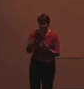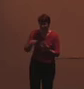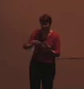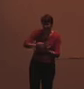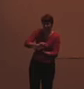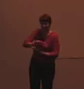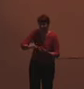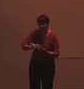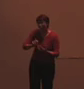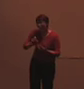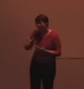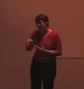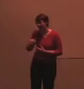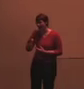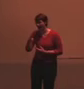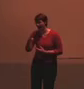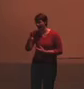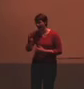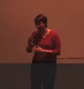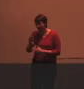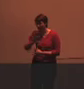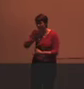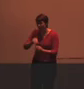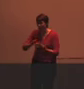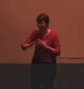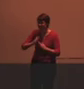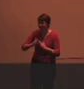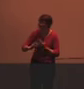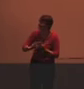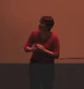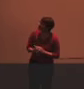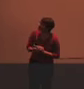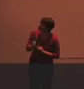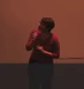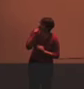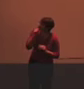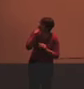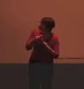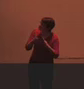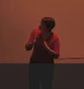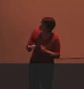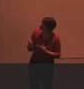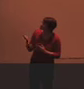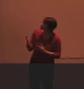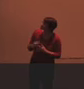and city. This is a private house, but it's rather strange.